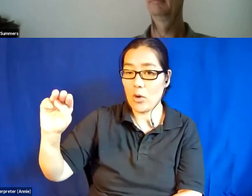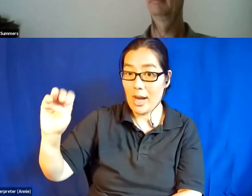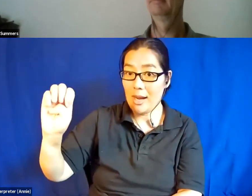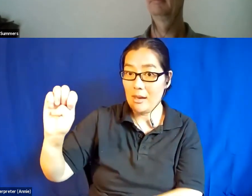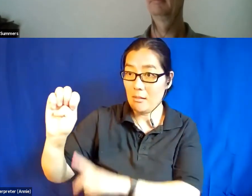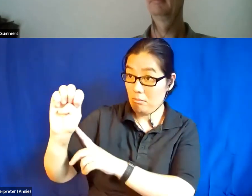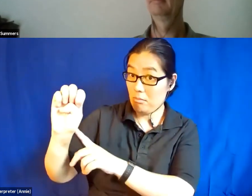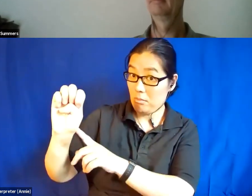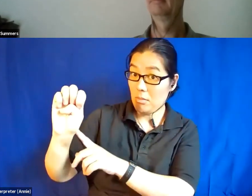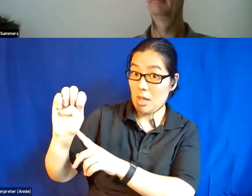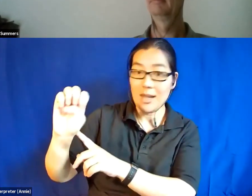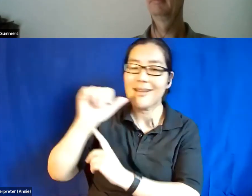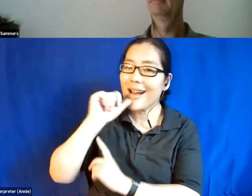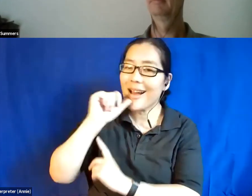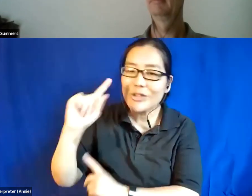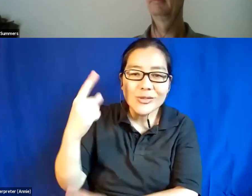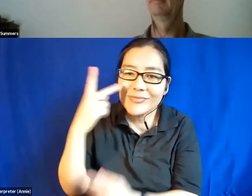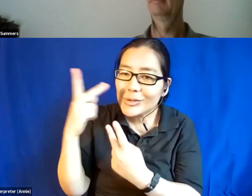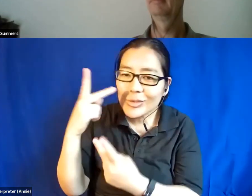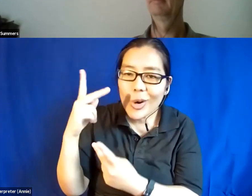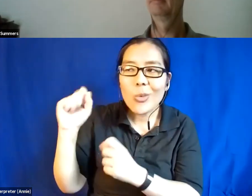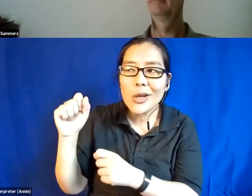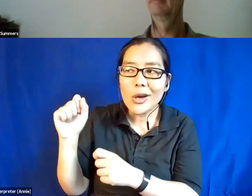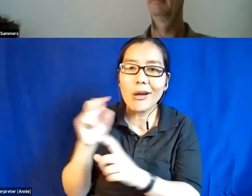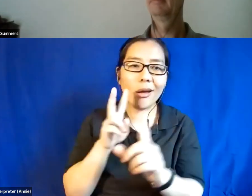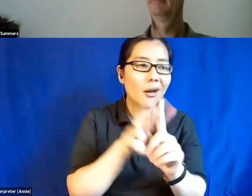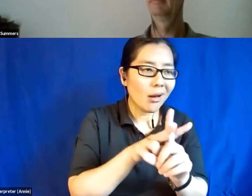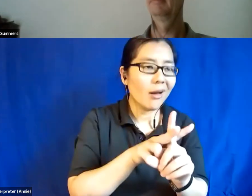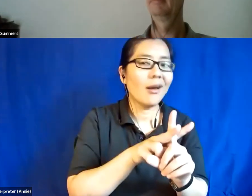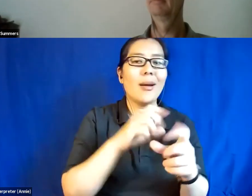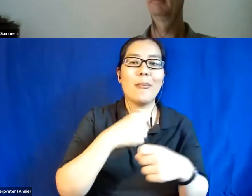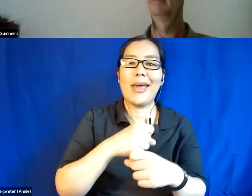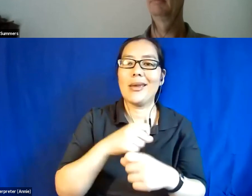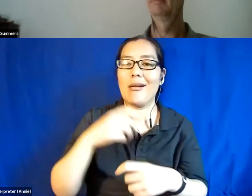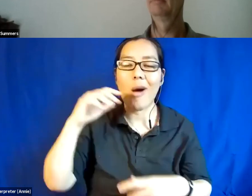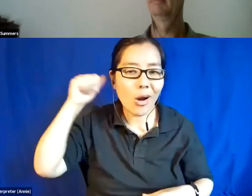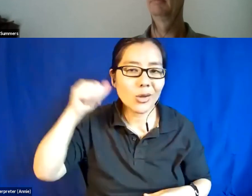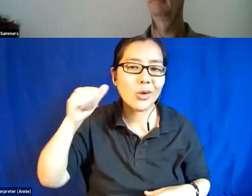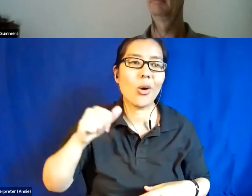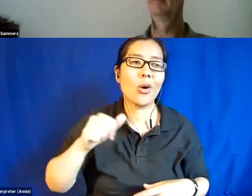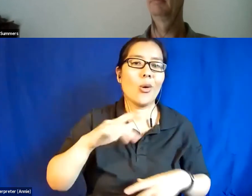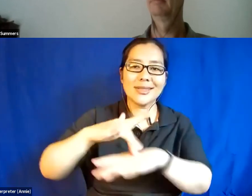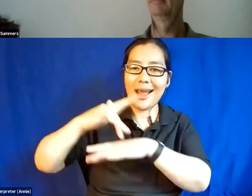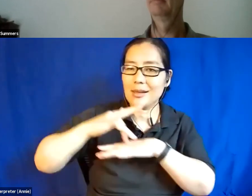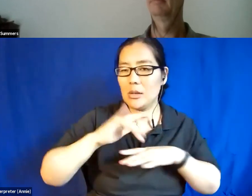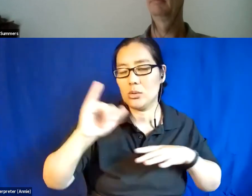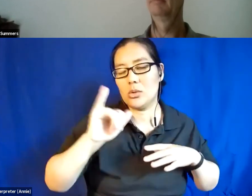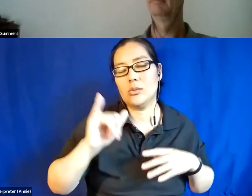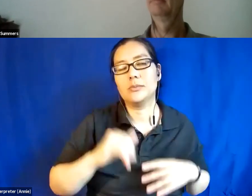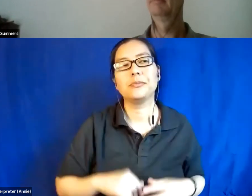auditory as well. The in betweens the alleges algorithms might be specific